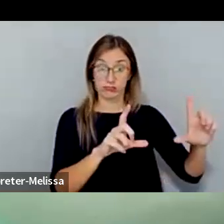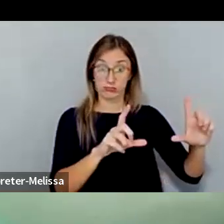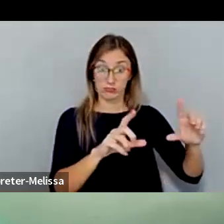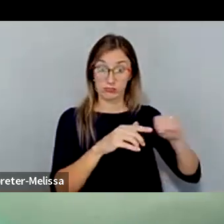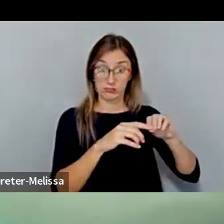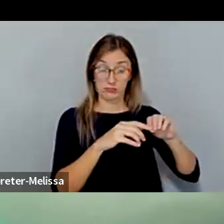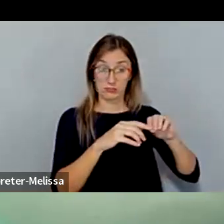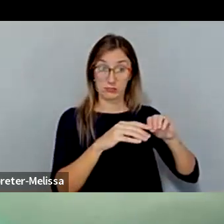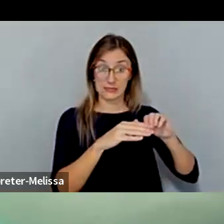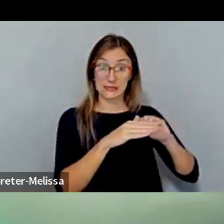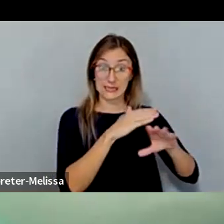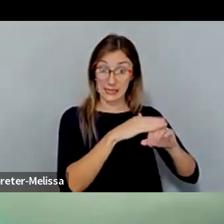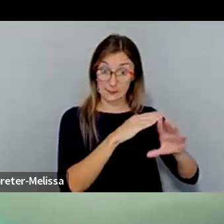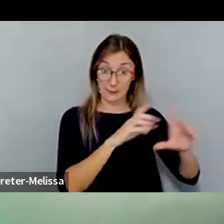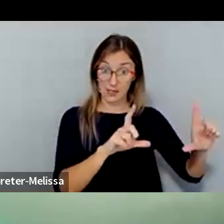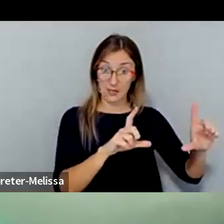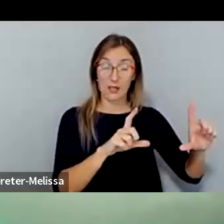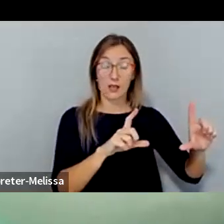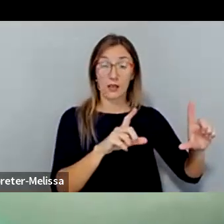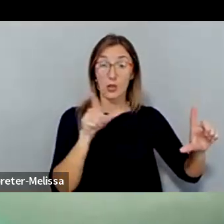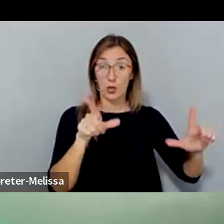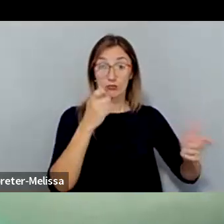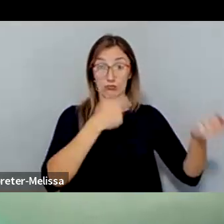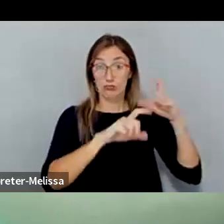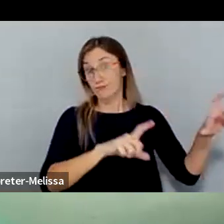making subway stations accessible. You would just think it was obvious.